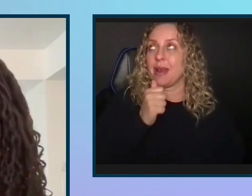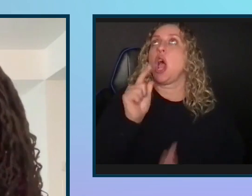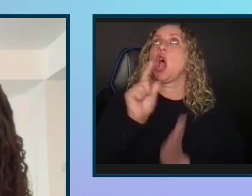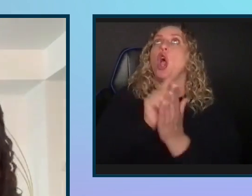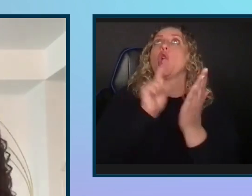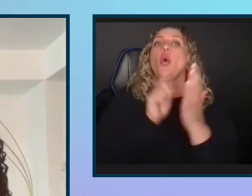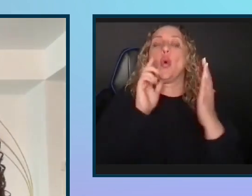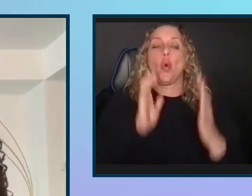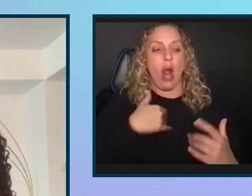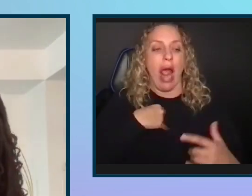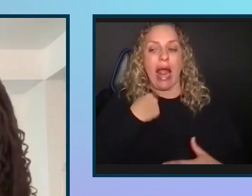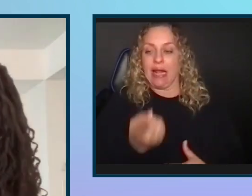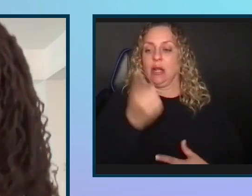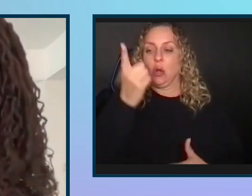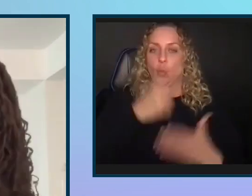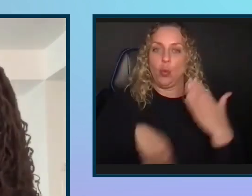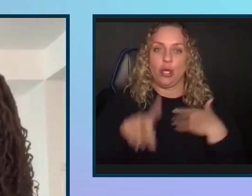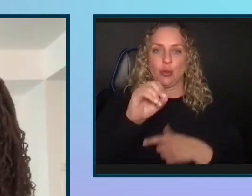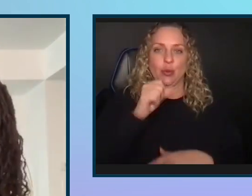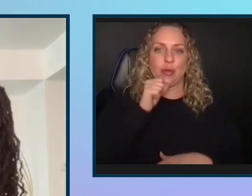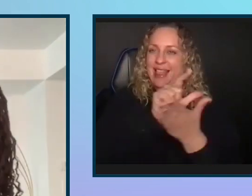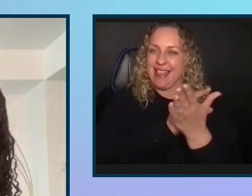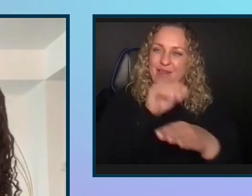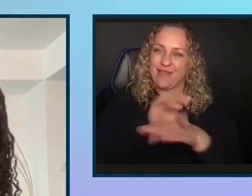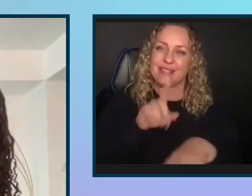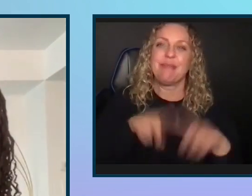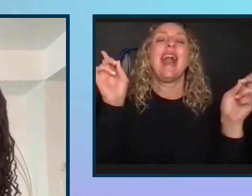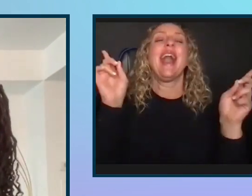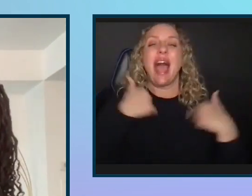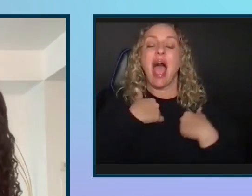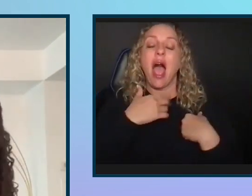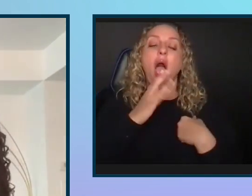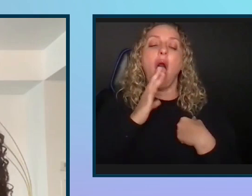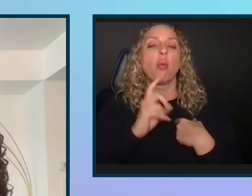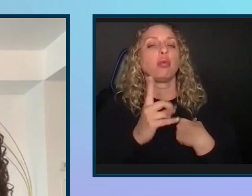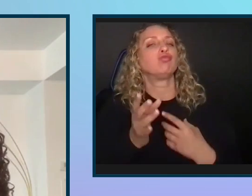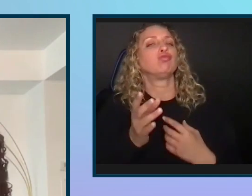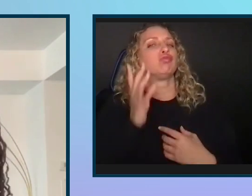tell you what to do, this is not legal advice, but I would say that, that these like accessibility guidelines